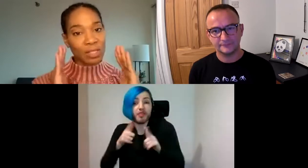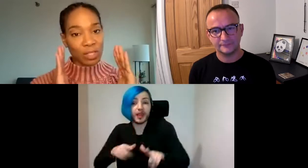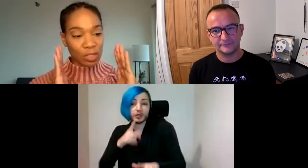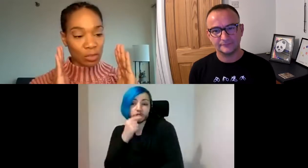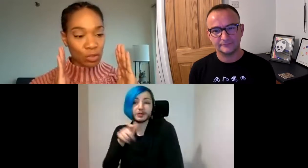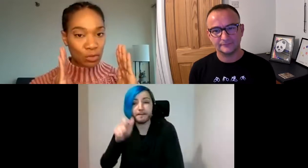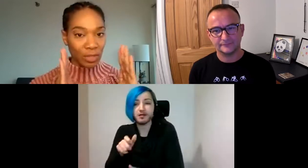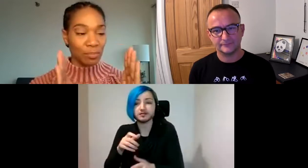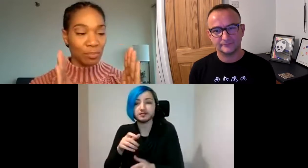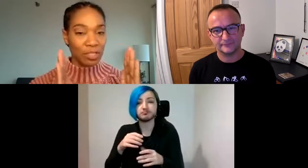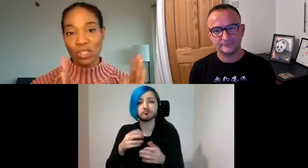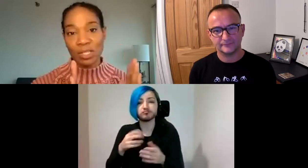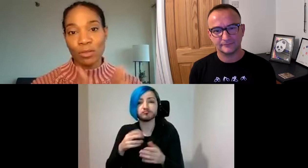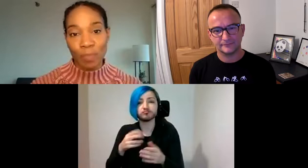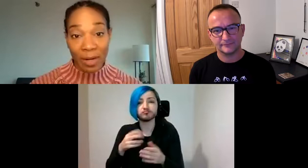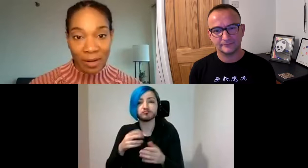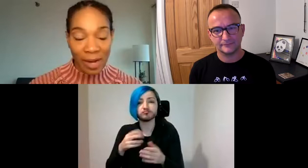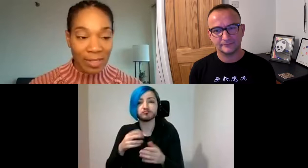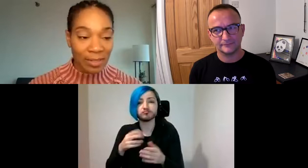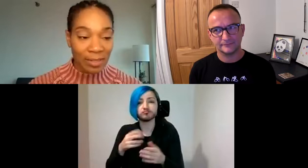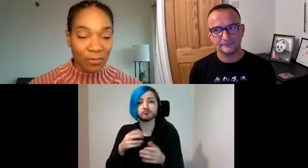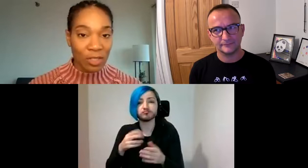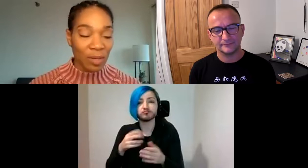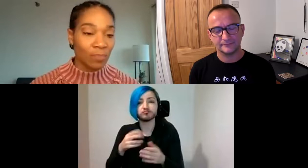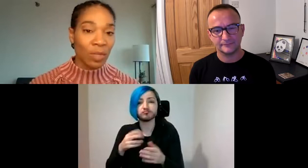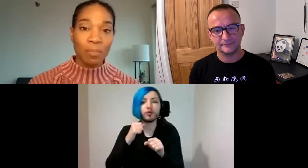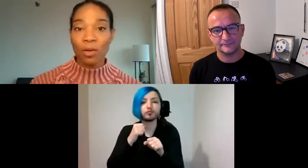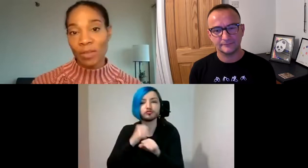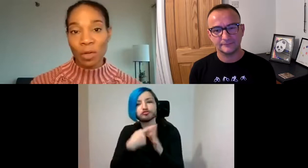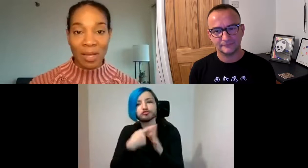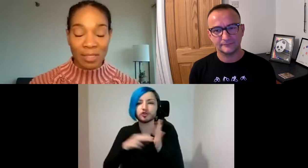female masculine or feminine, aged I call this inter